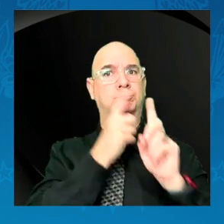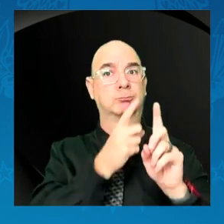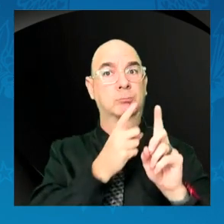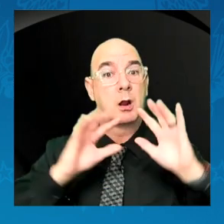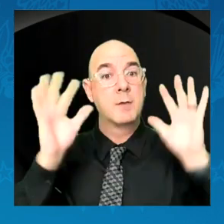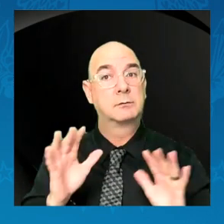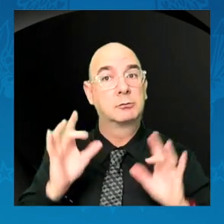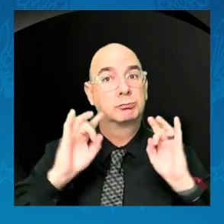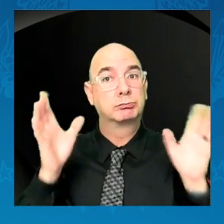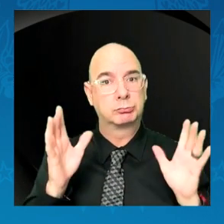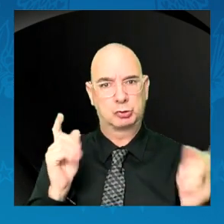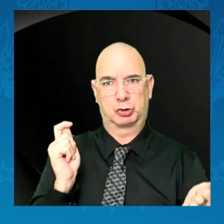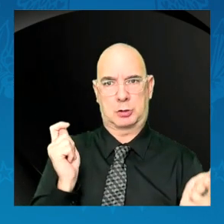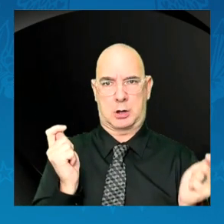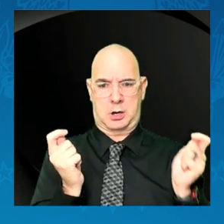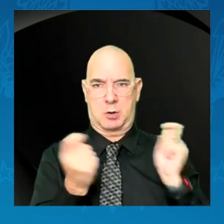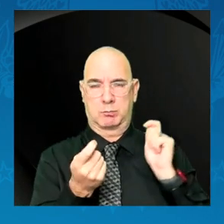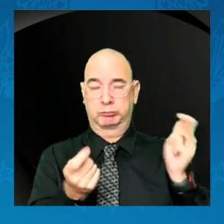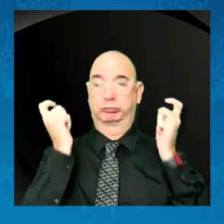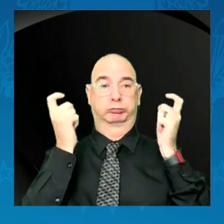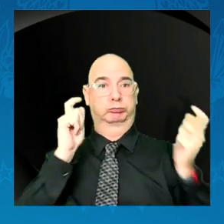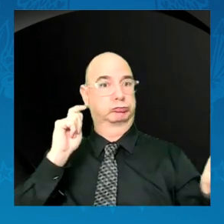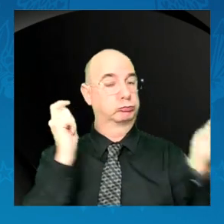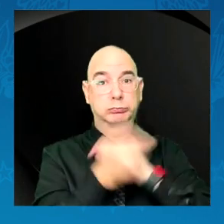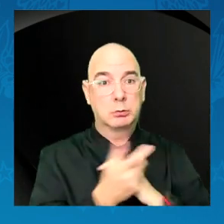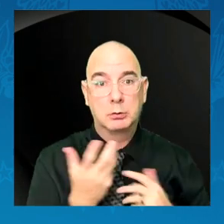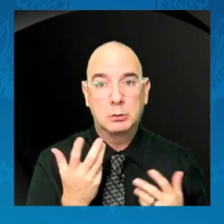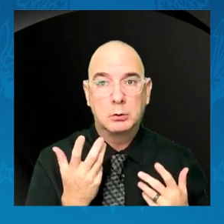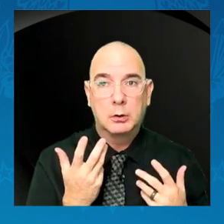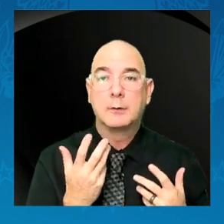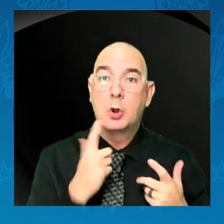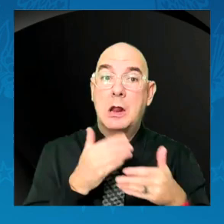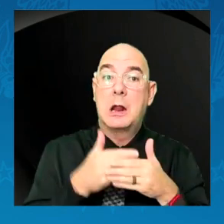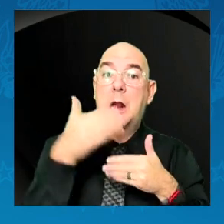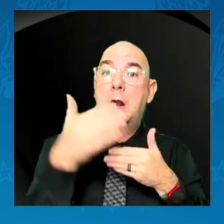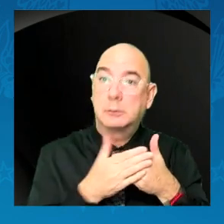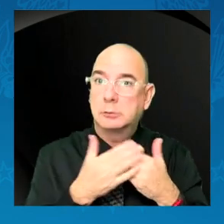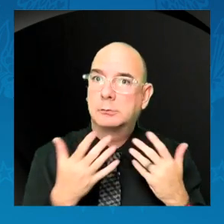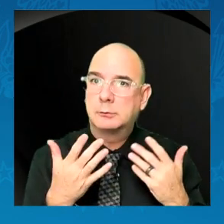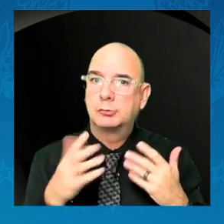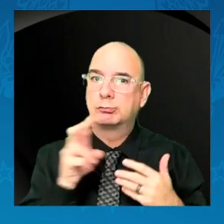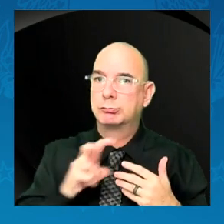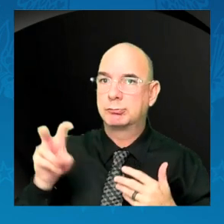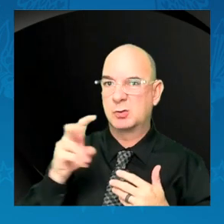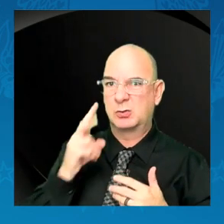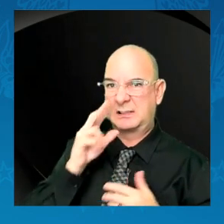And next, I'm going to move over to the secretary of the Department of Homeland Security,